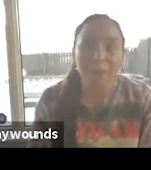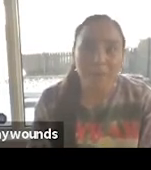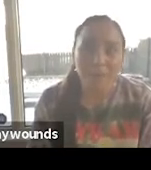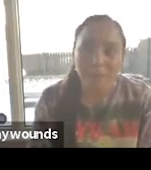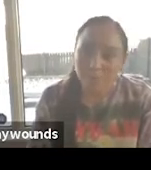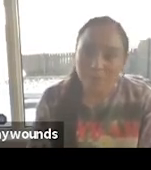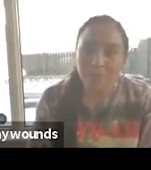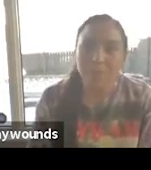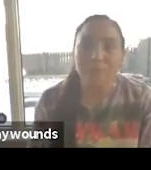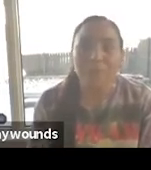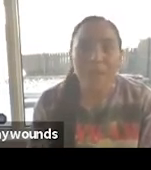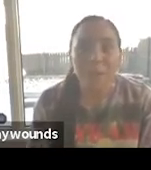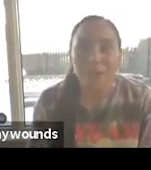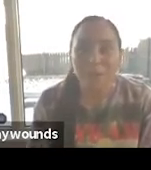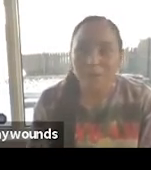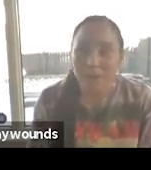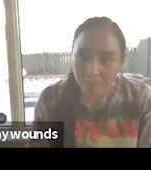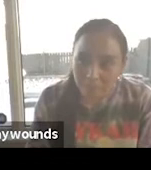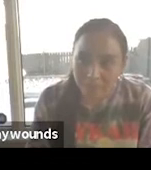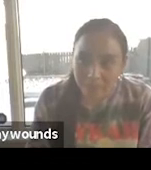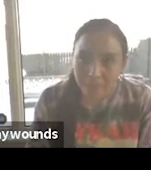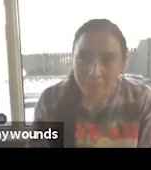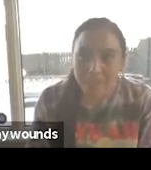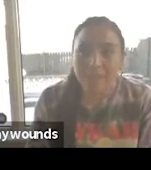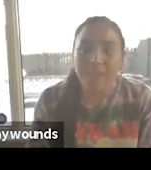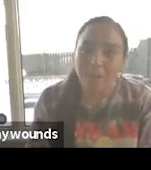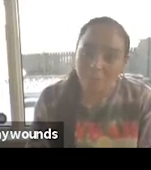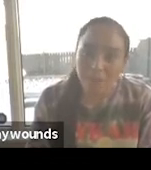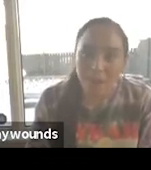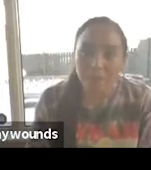when I meet with these people. You know, I feel like I'm dedicated to helping with the hiring